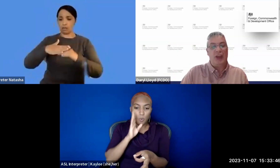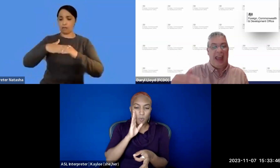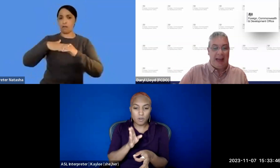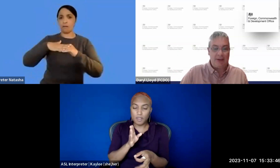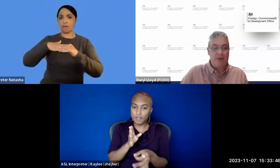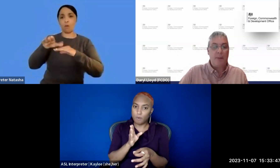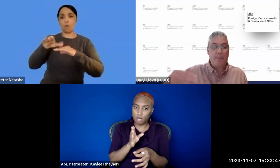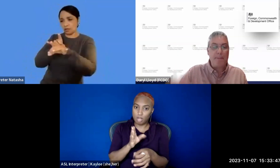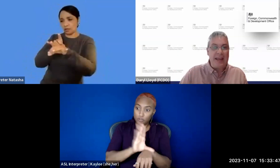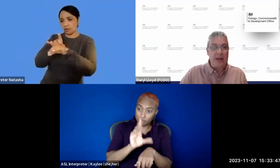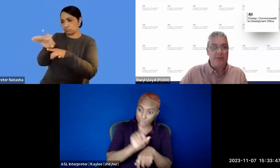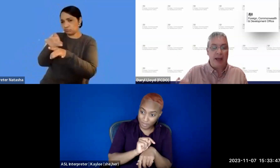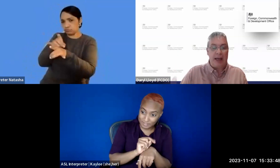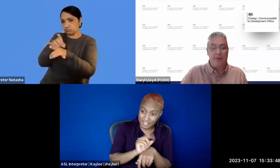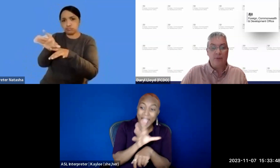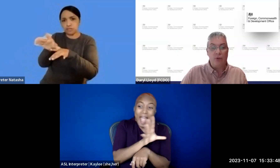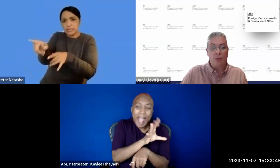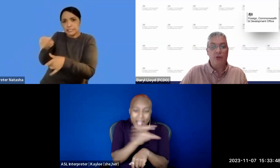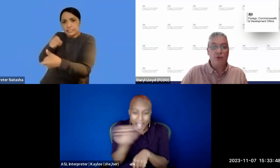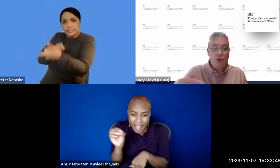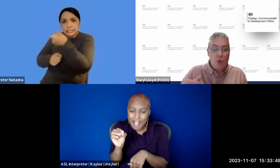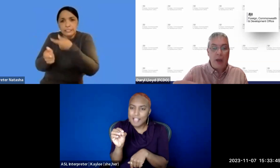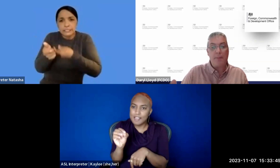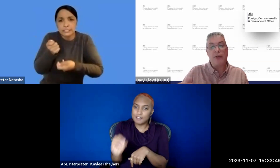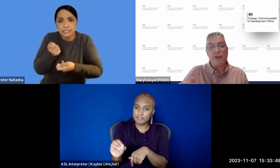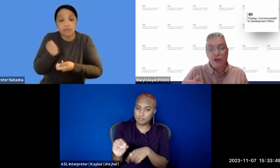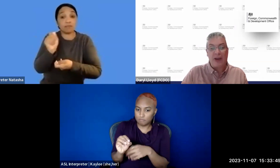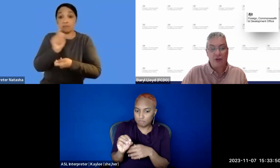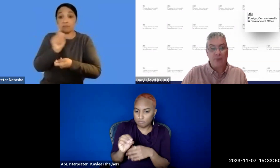towards active meaningful and informed 2-way participation